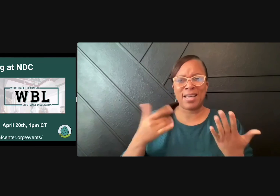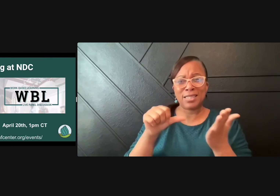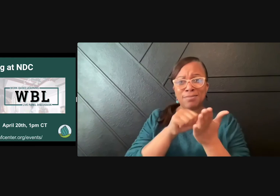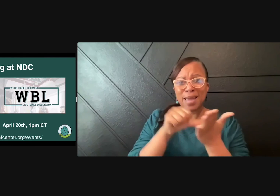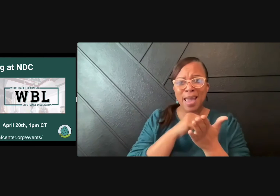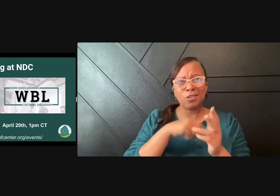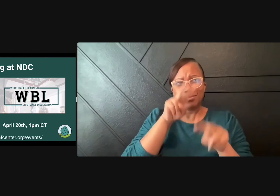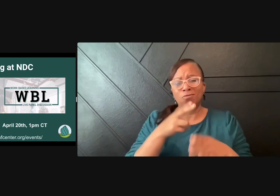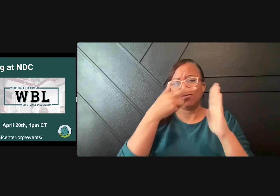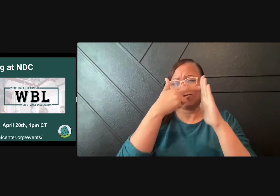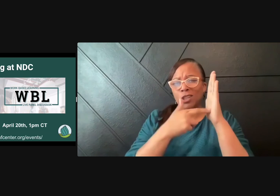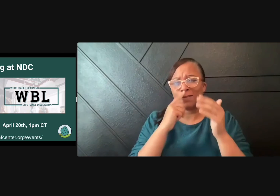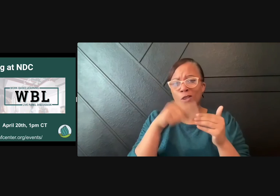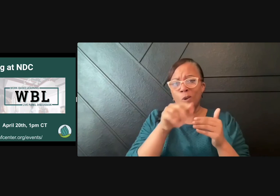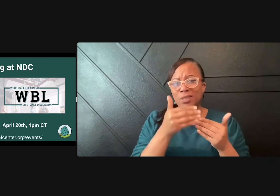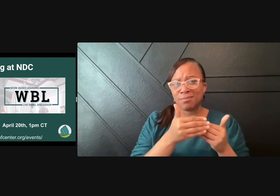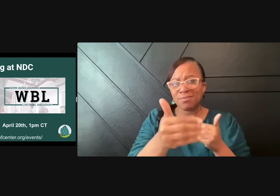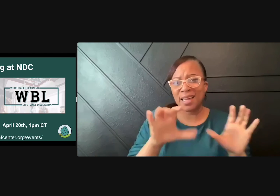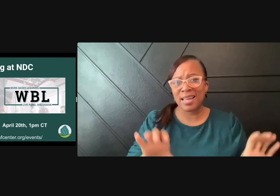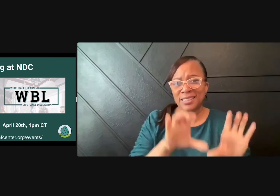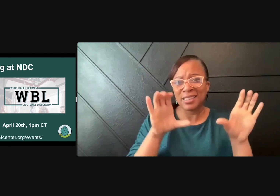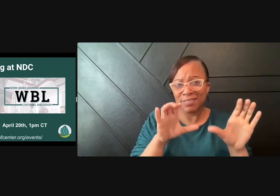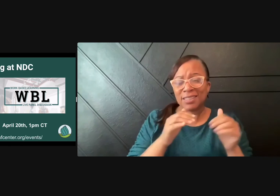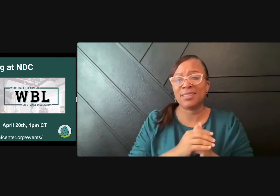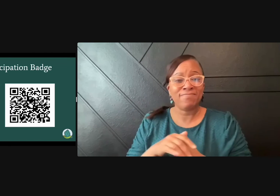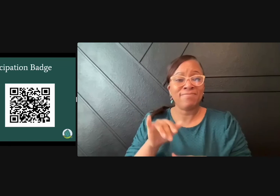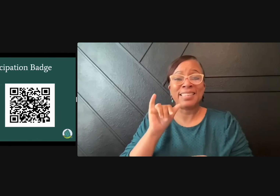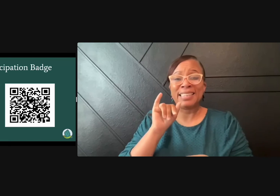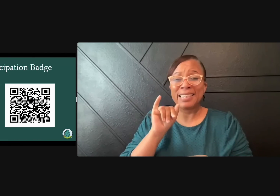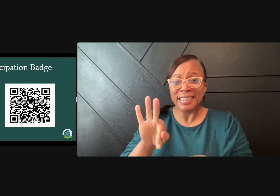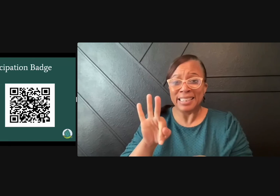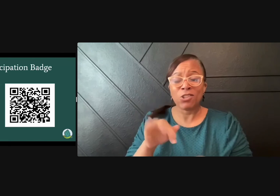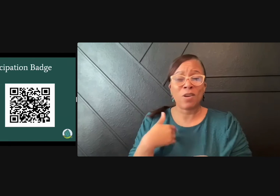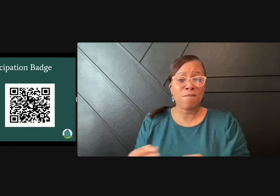The Events page will have all of the information, as well as a link to register.